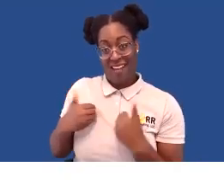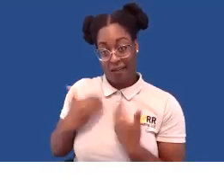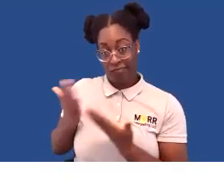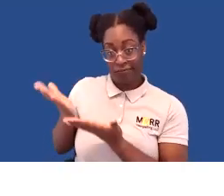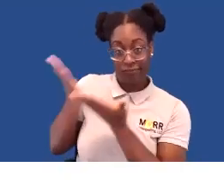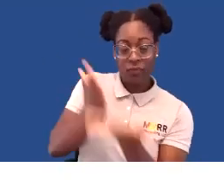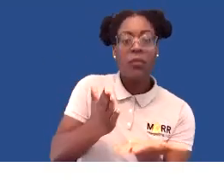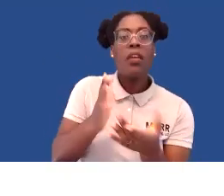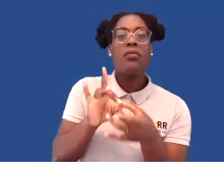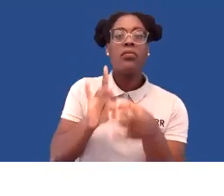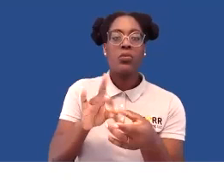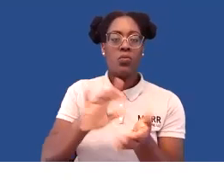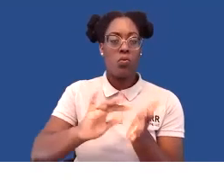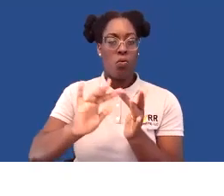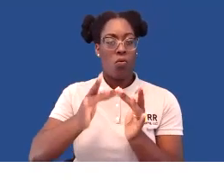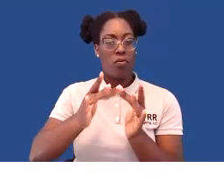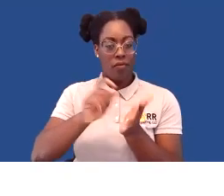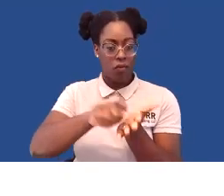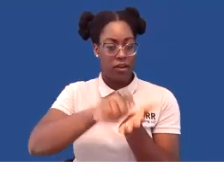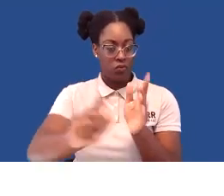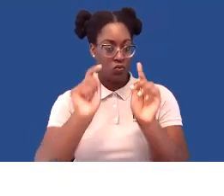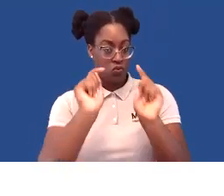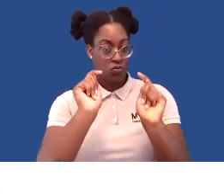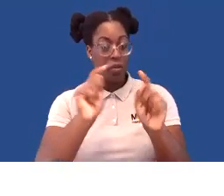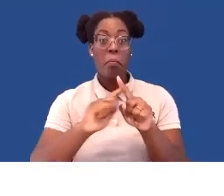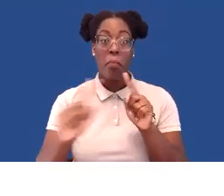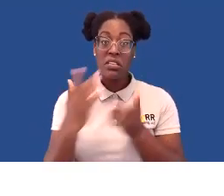but in some cases I've also pulled from online writing instruction